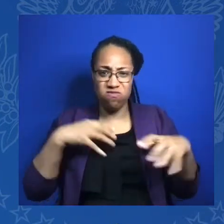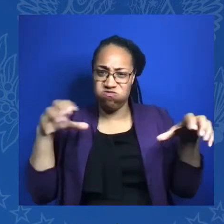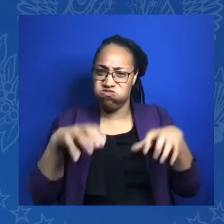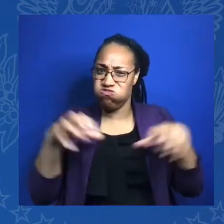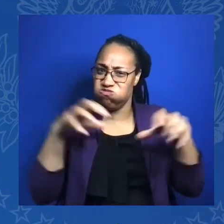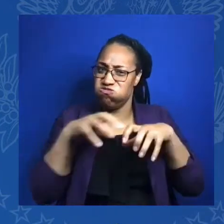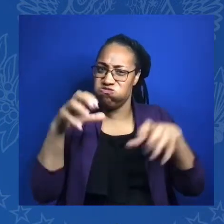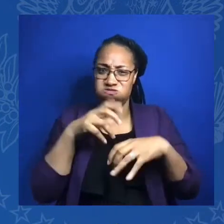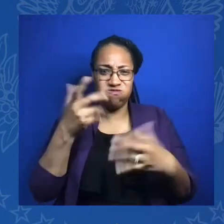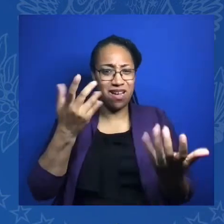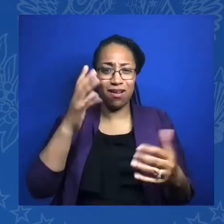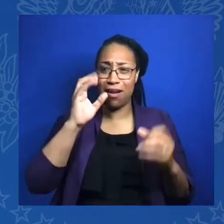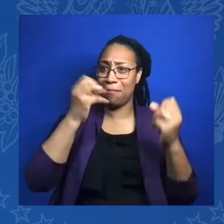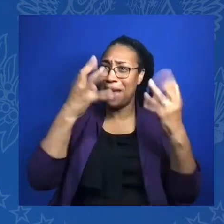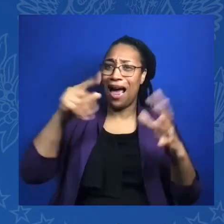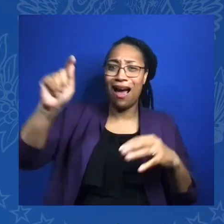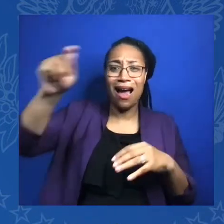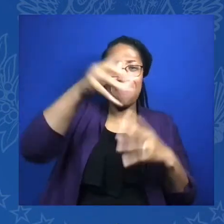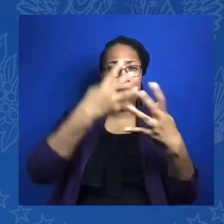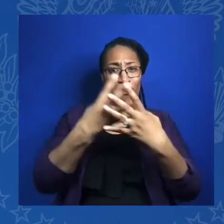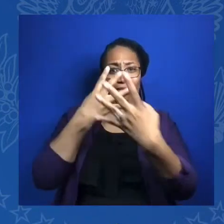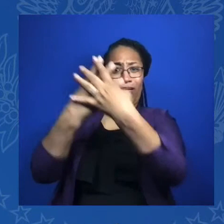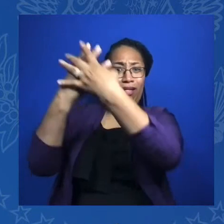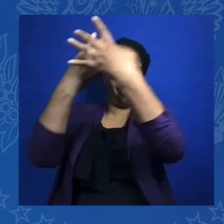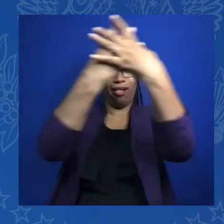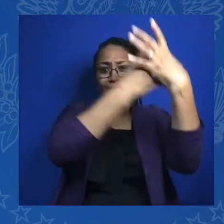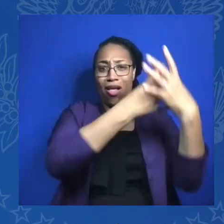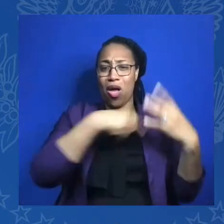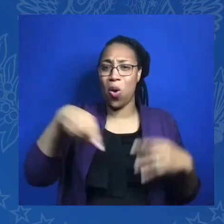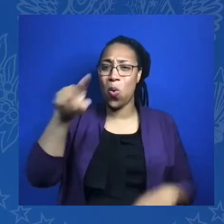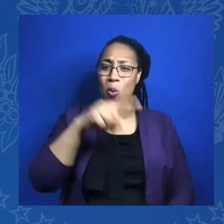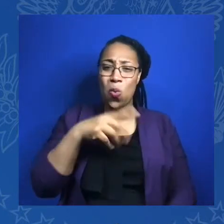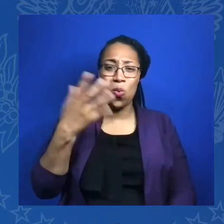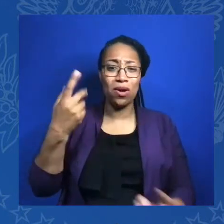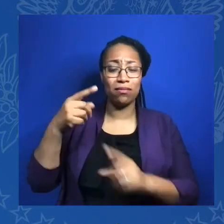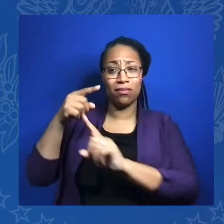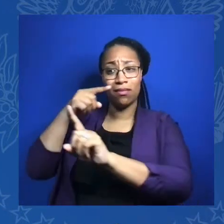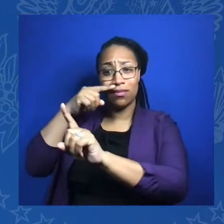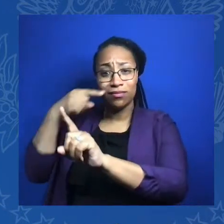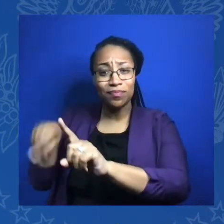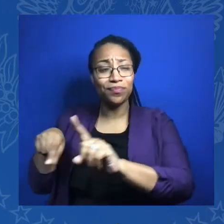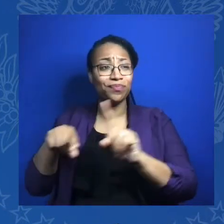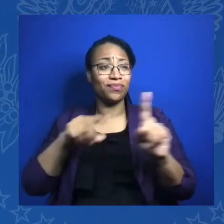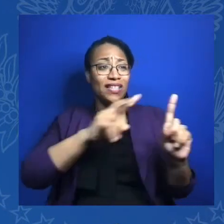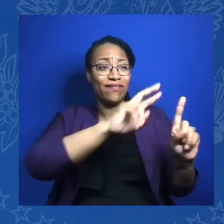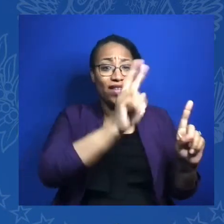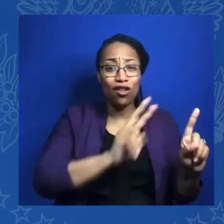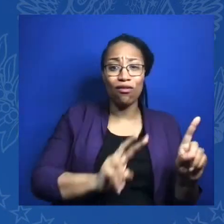Their stories may not make headlines or hashtags, but every day -- every day,